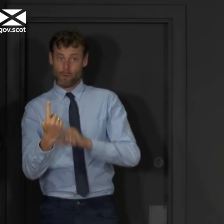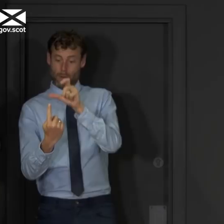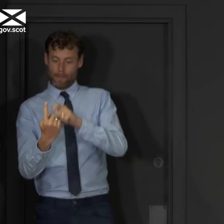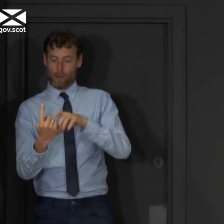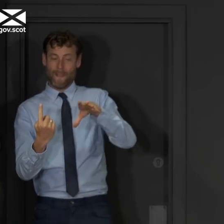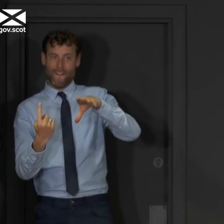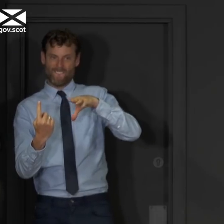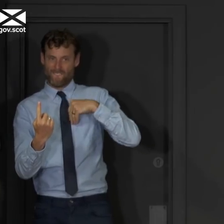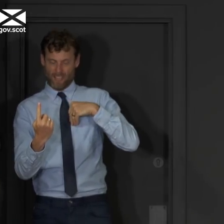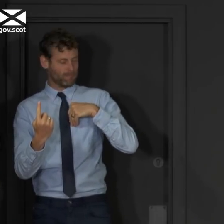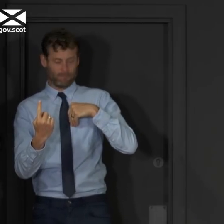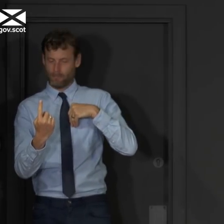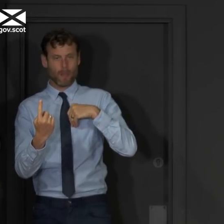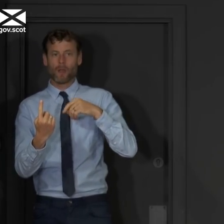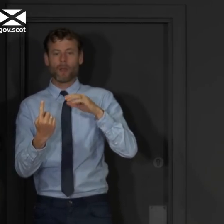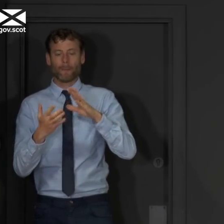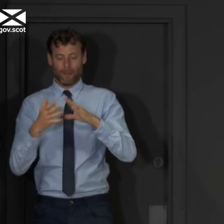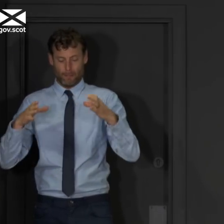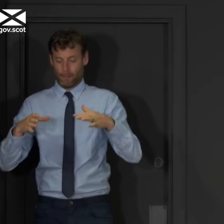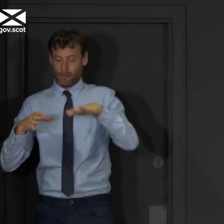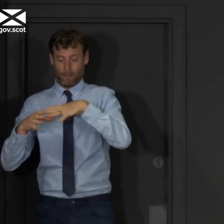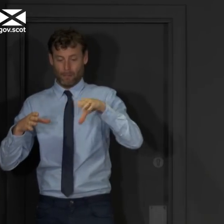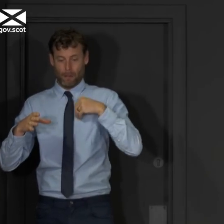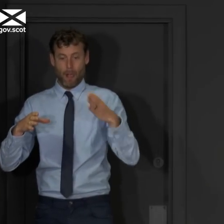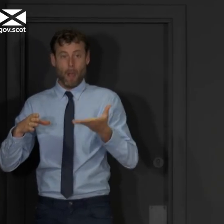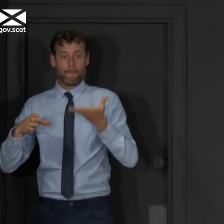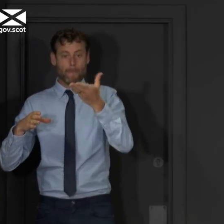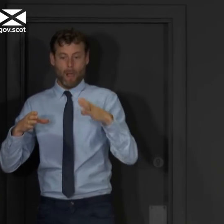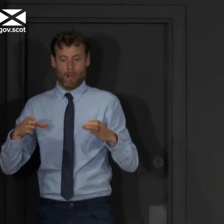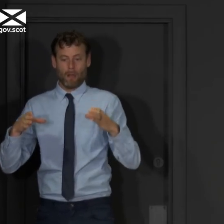with the virus will fall. We estimate that the R number in Scotland,